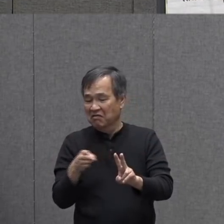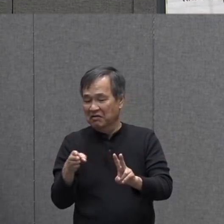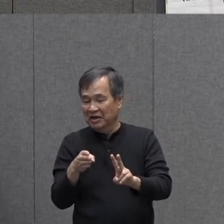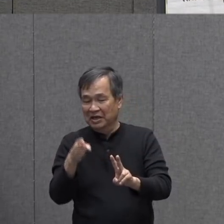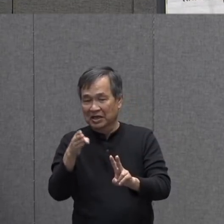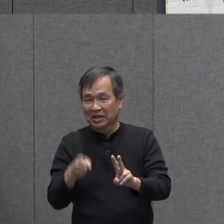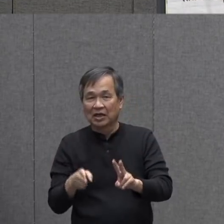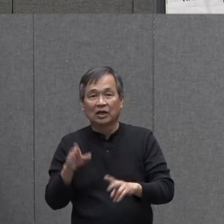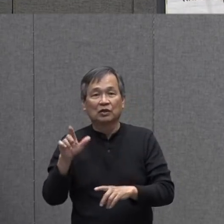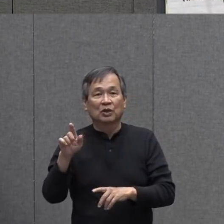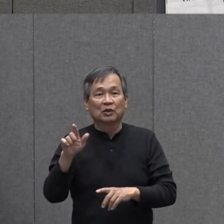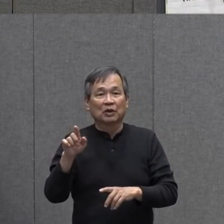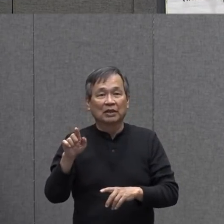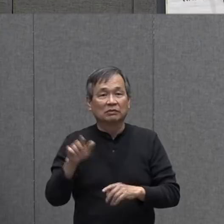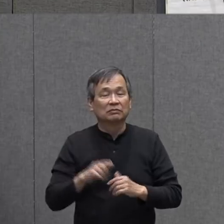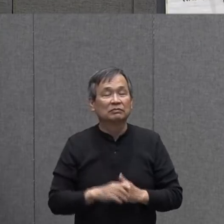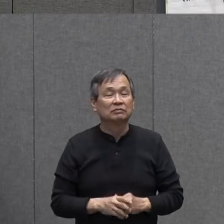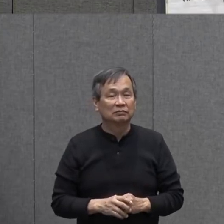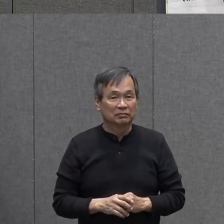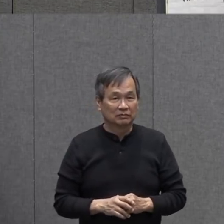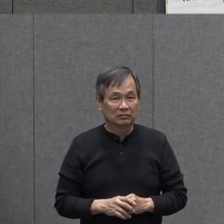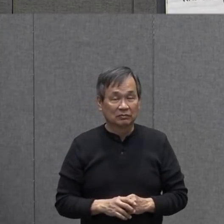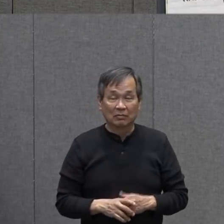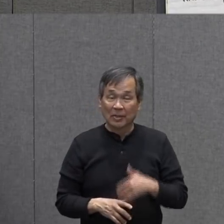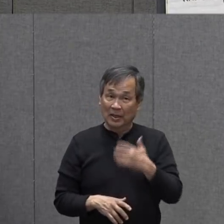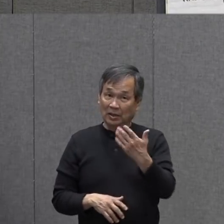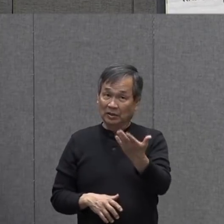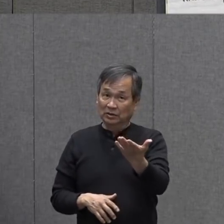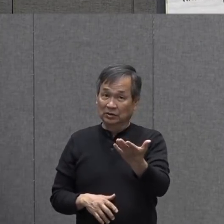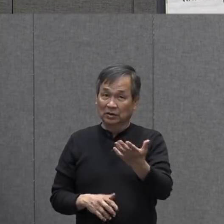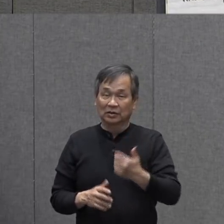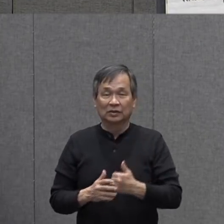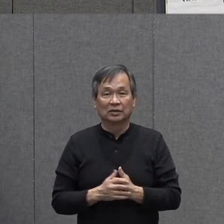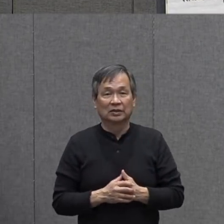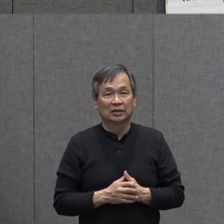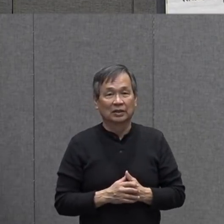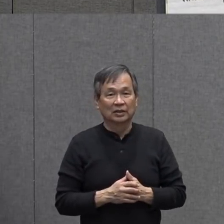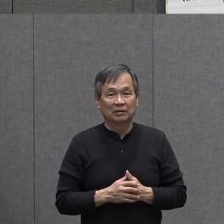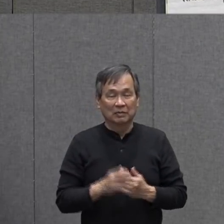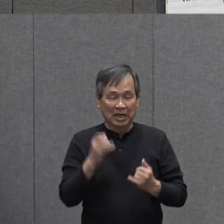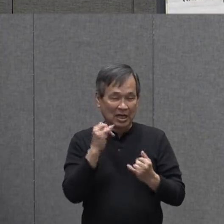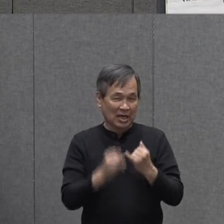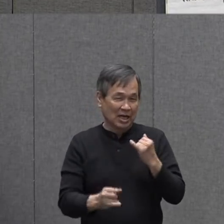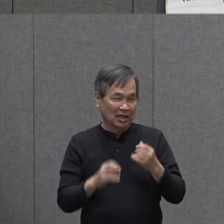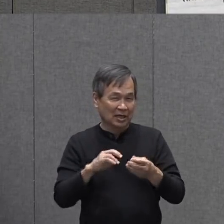so we would put it here. So I am going to leave my last problem with you